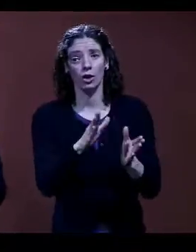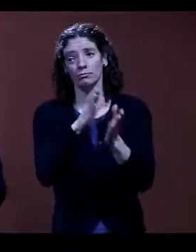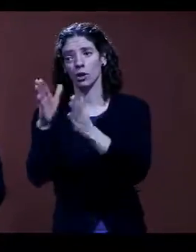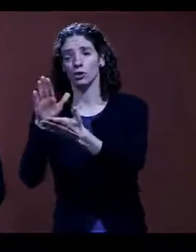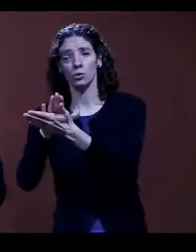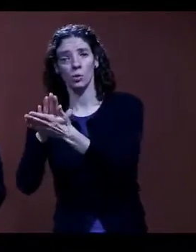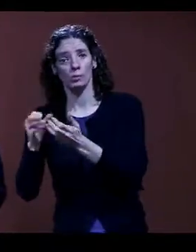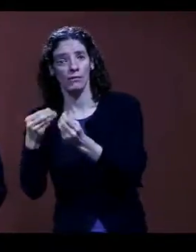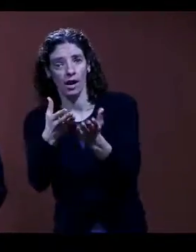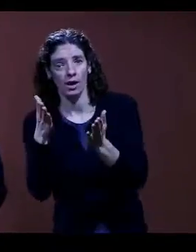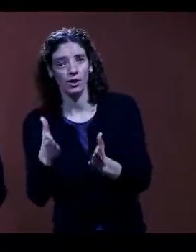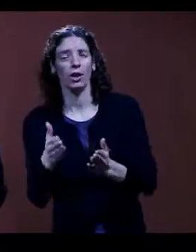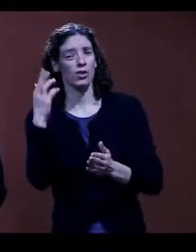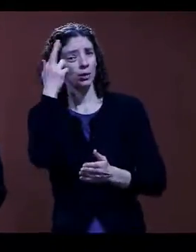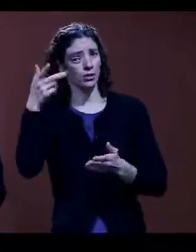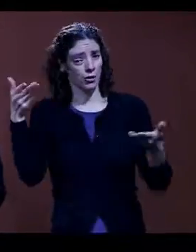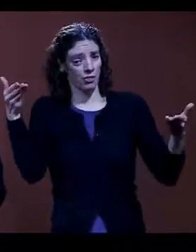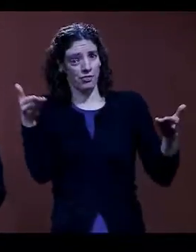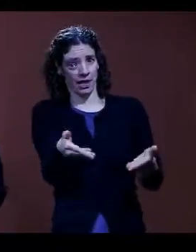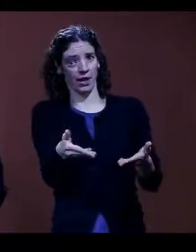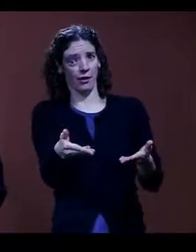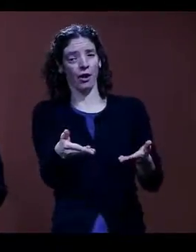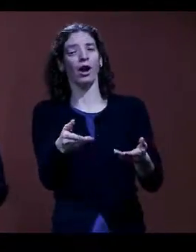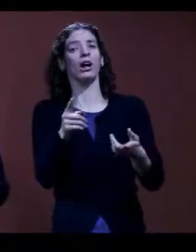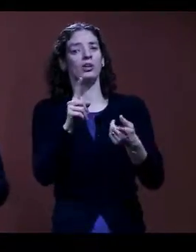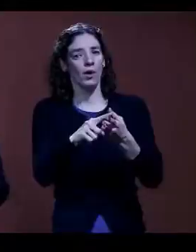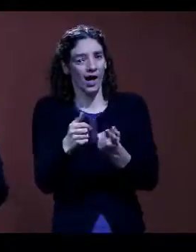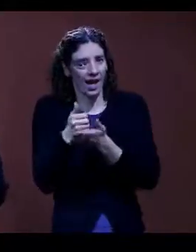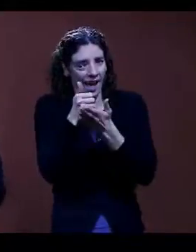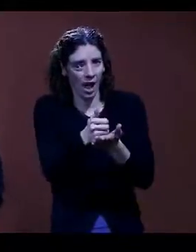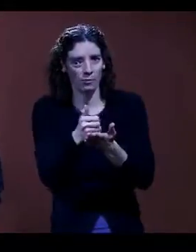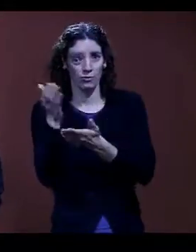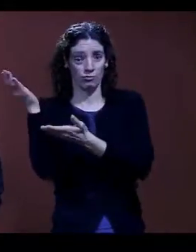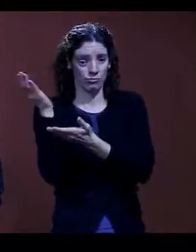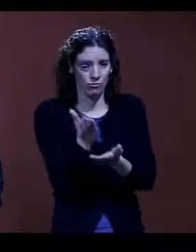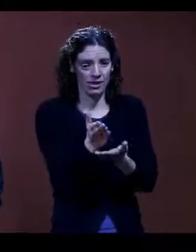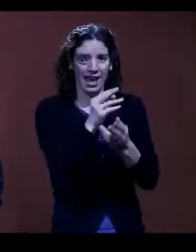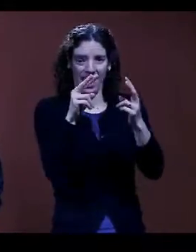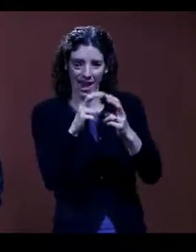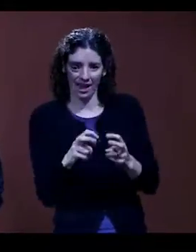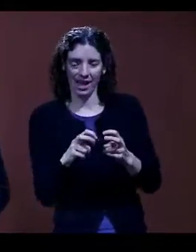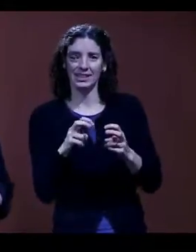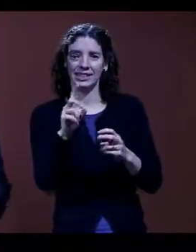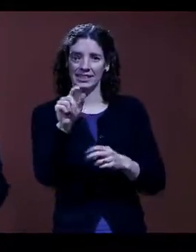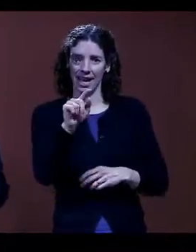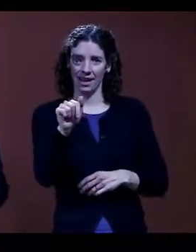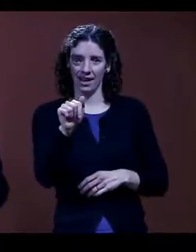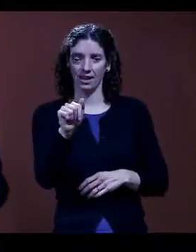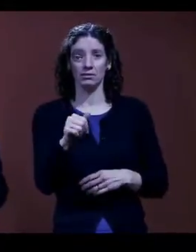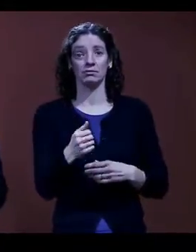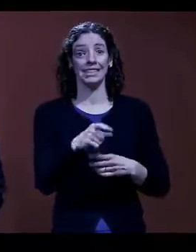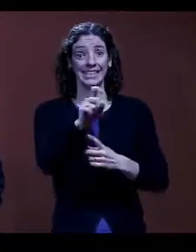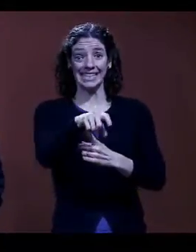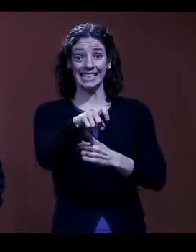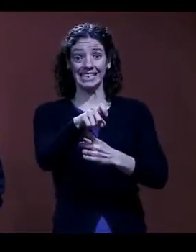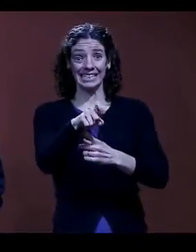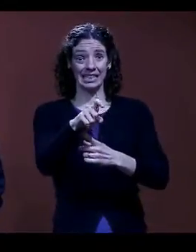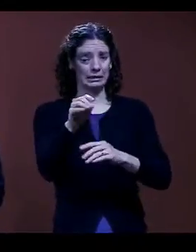to assist in analyzing and interpreting the data, prioritizing the needs, establishing S.M.A.R.T. goals,